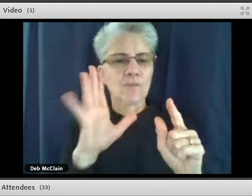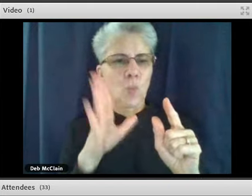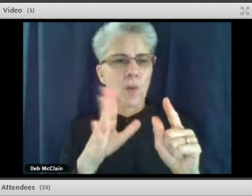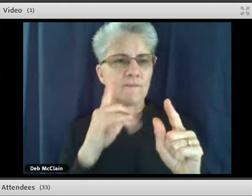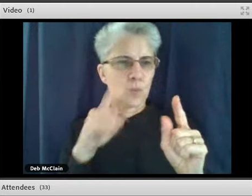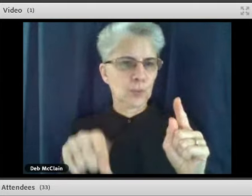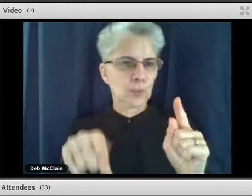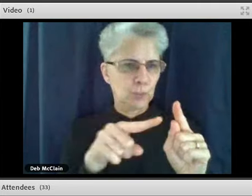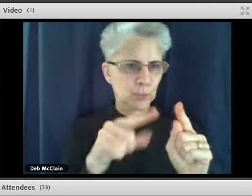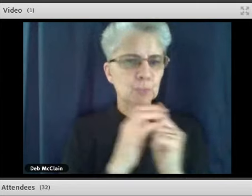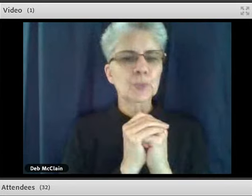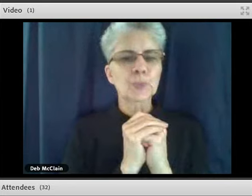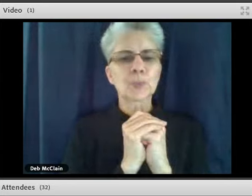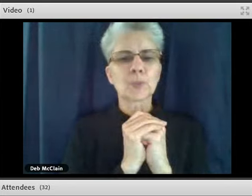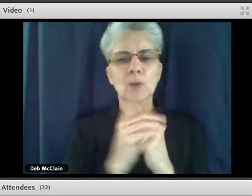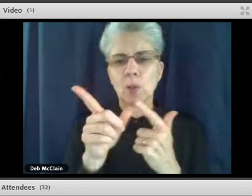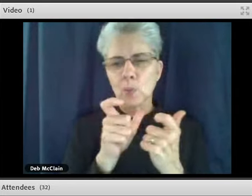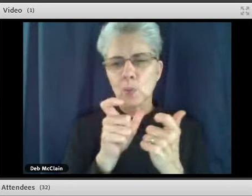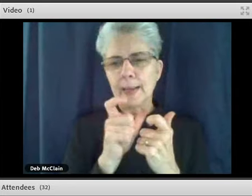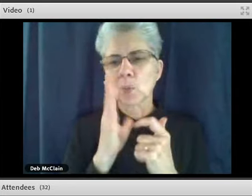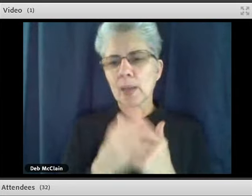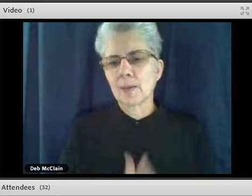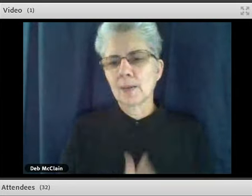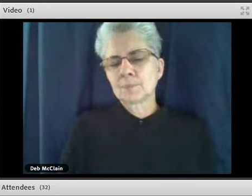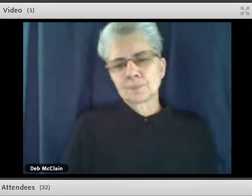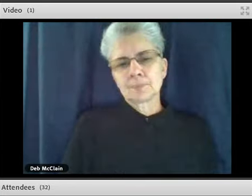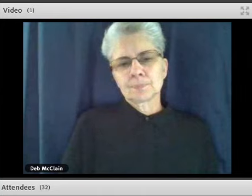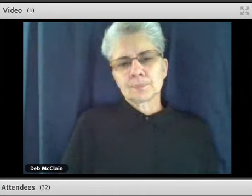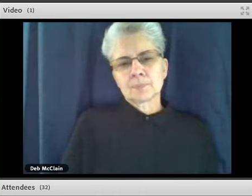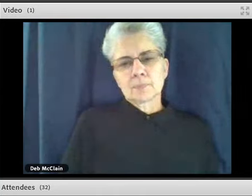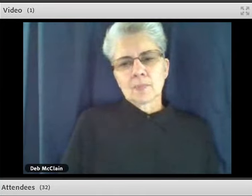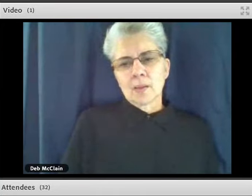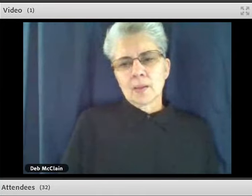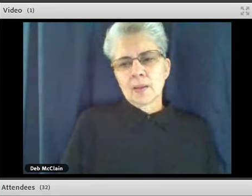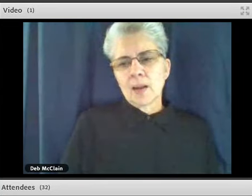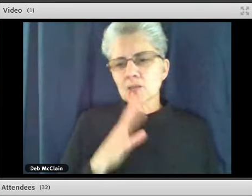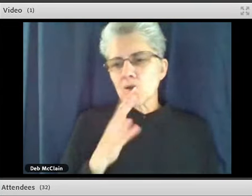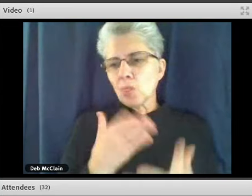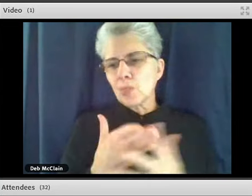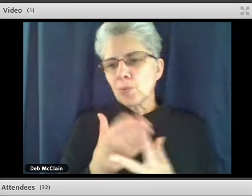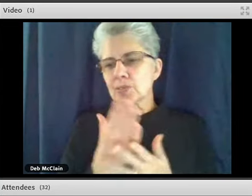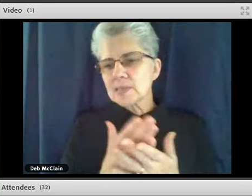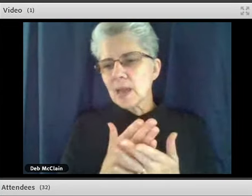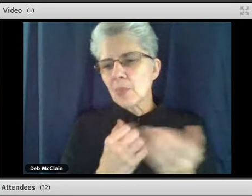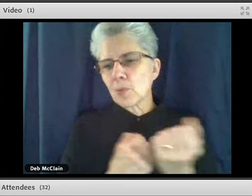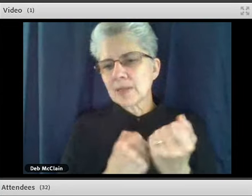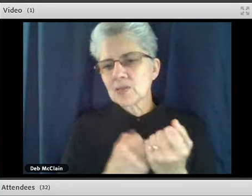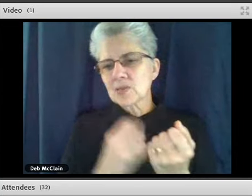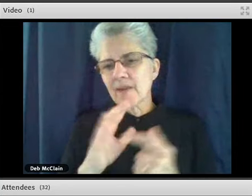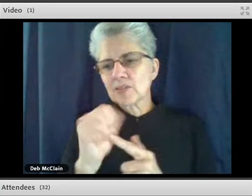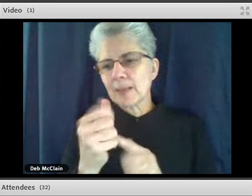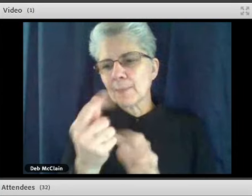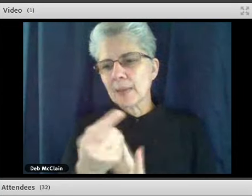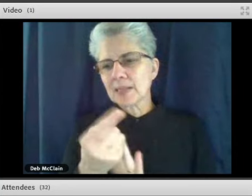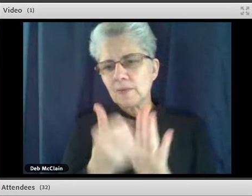so let me post the PDF, for you, just real quick. And then, I'll just talk through some of the resources